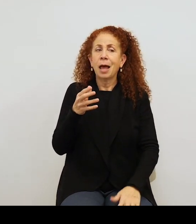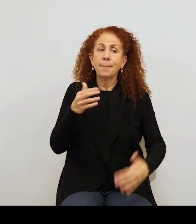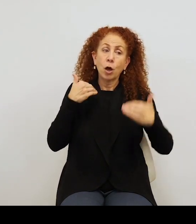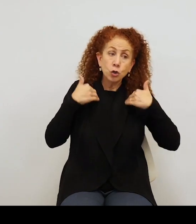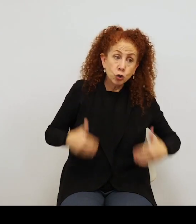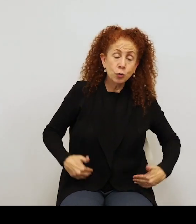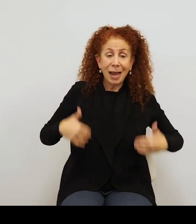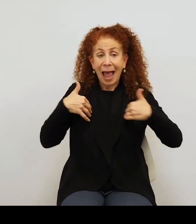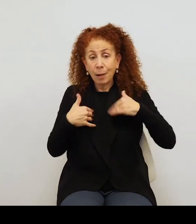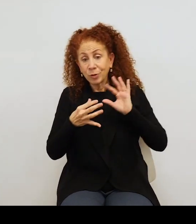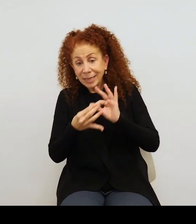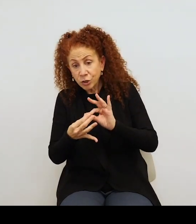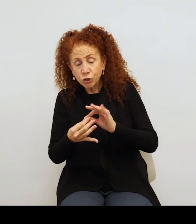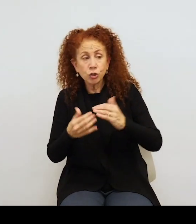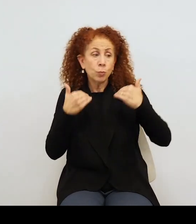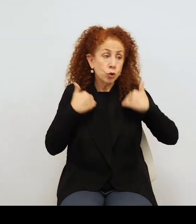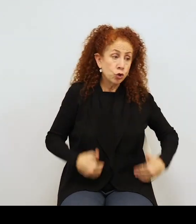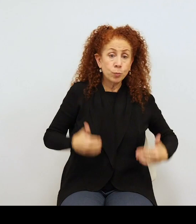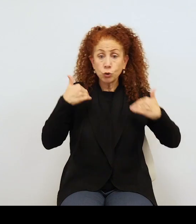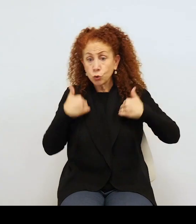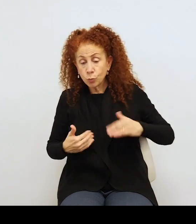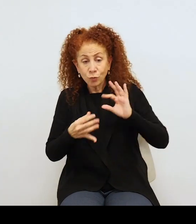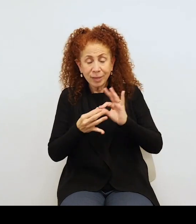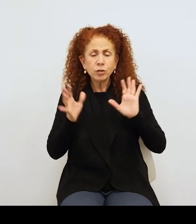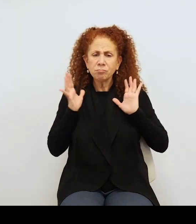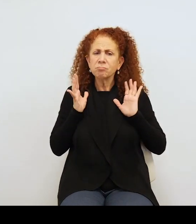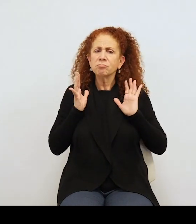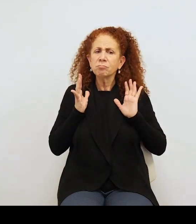and this is what we say about human-human relations, particularly when it comes to notions